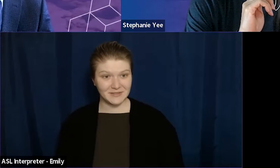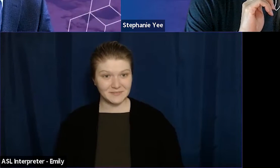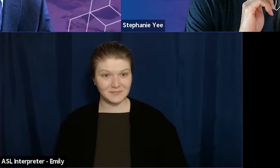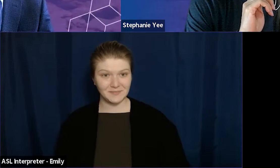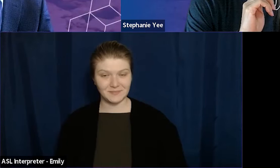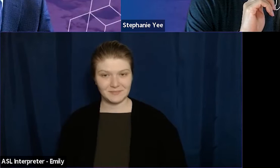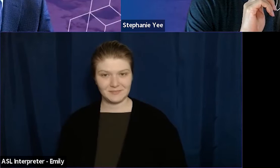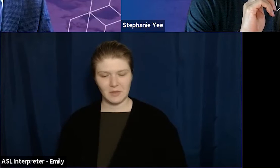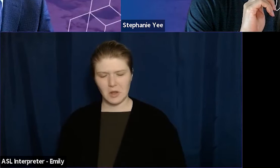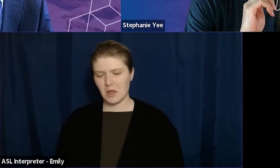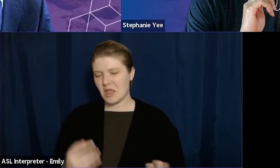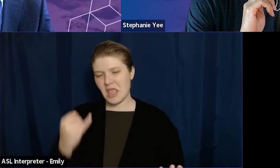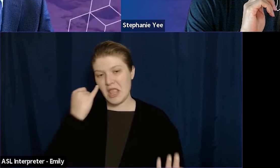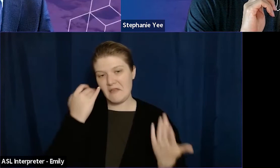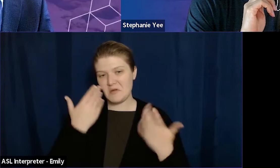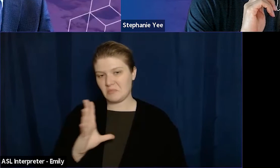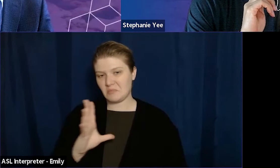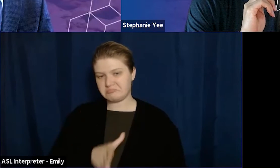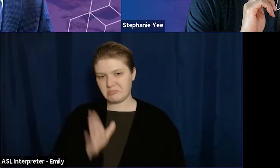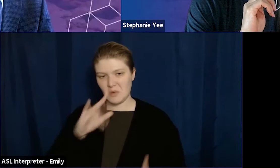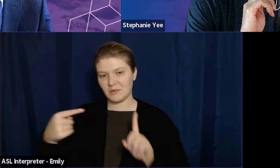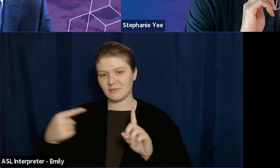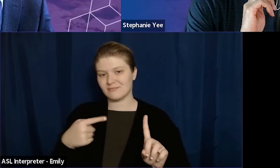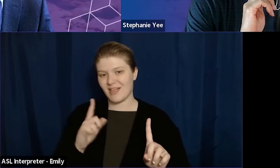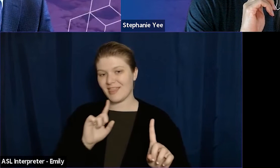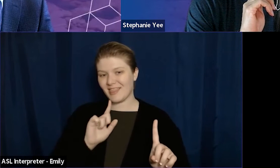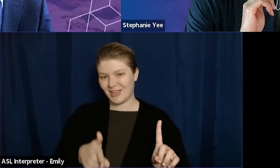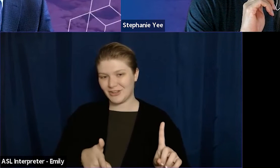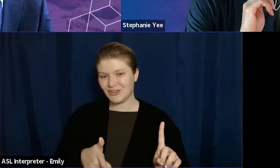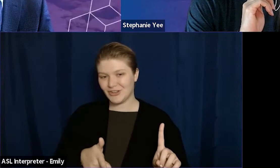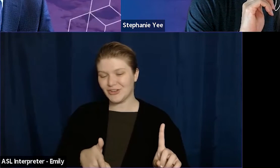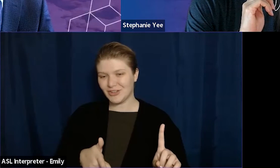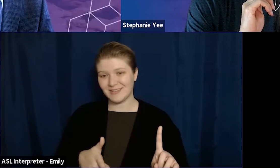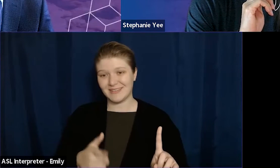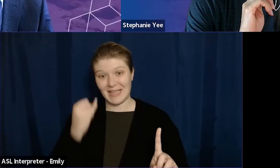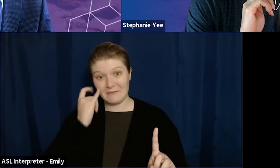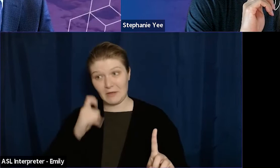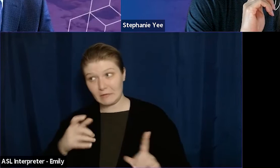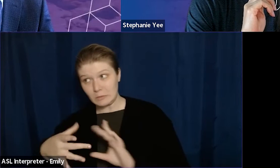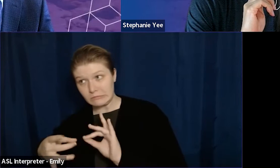We can come back to it if you need to collaborate with someone else. Kevin or Rahma?